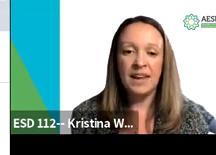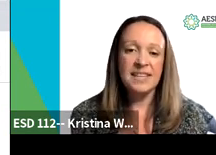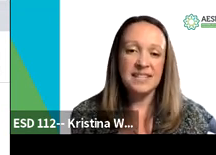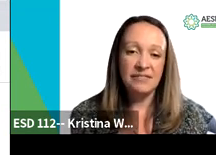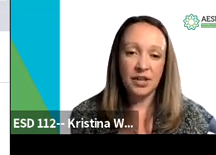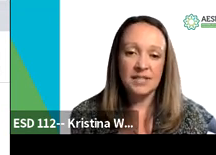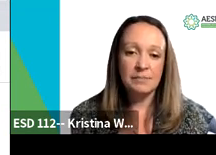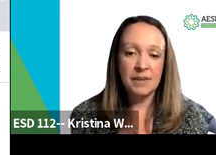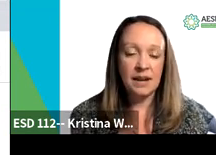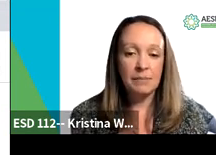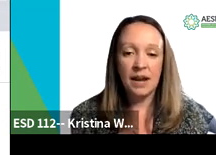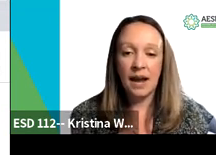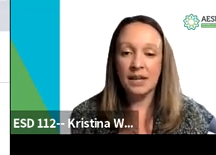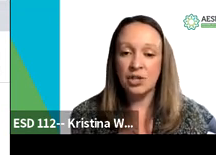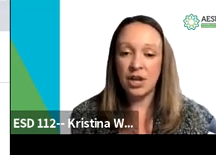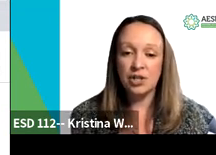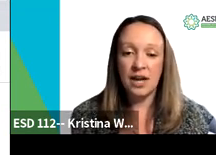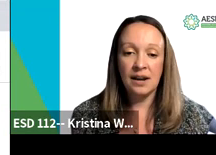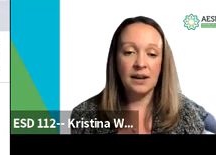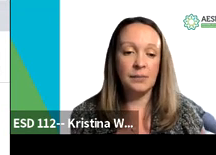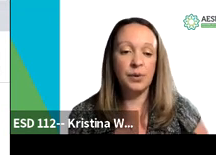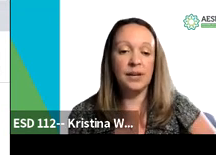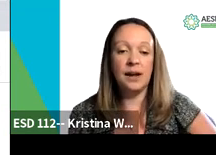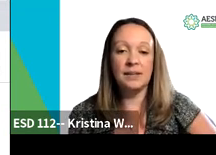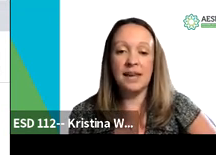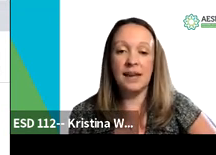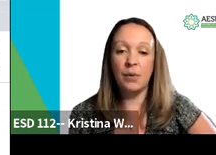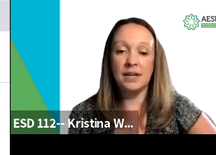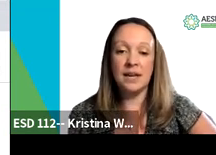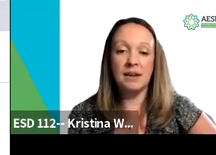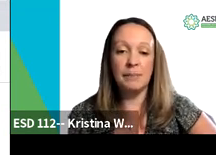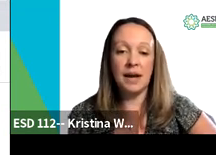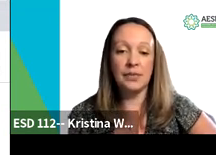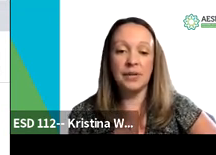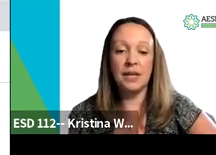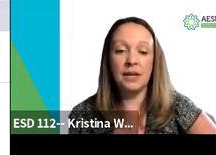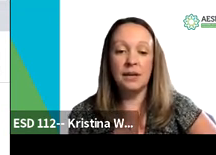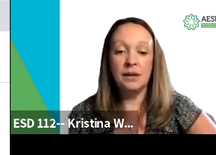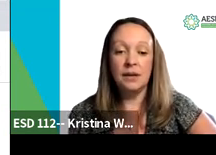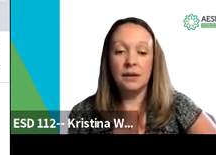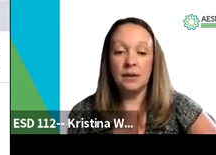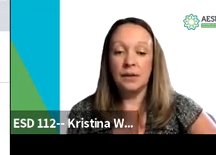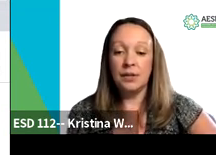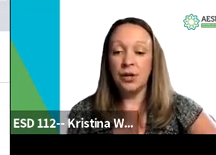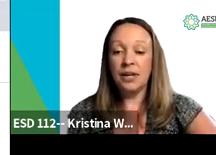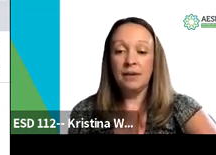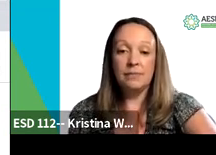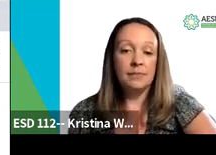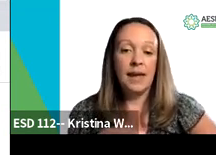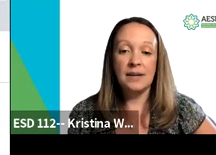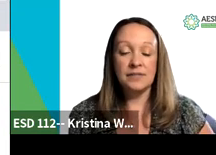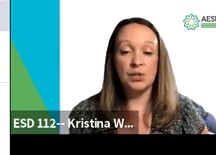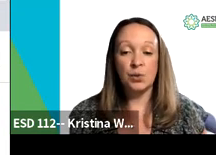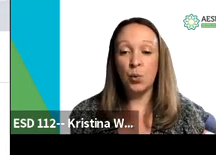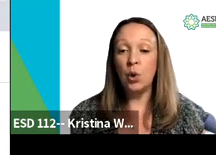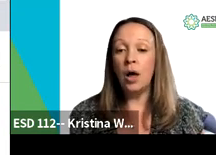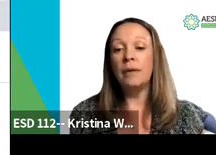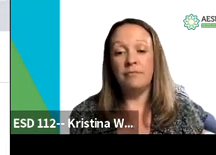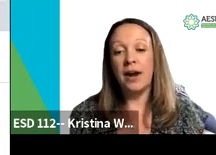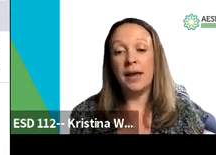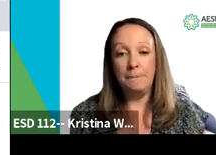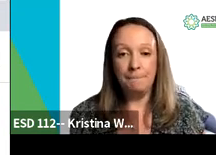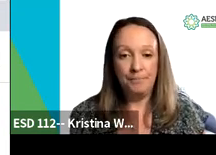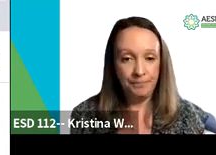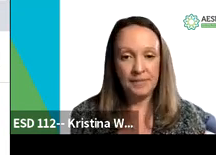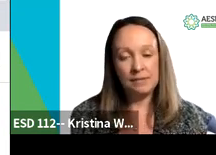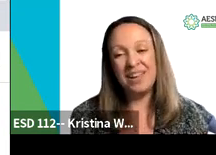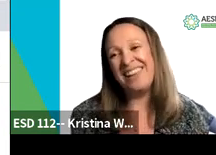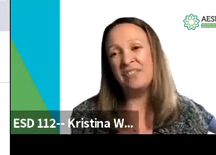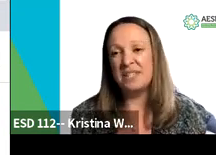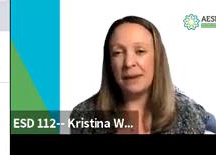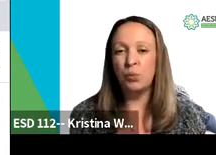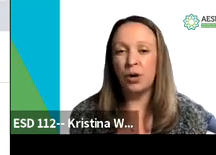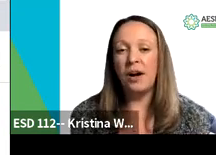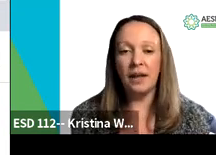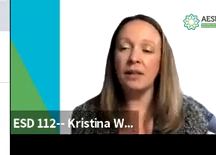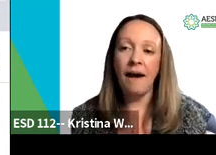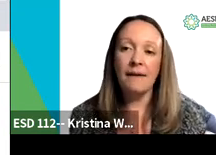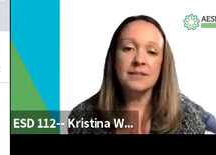ESD 112-- Kristina Wambold: It defaults to midnight, but I can change that at any point, I could say I want it done by 330 end of school on Friday. I'm going to give them time to work on it in class.